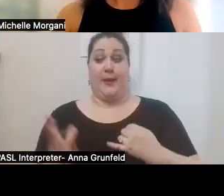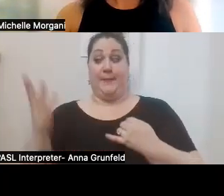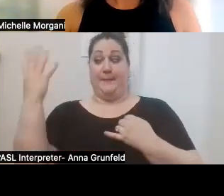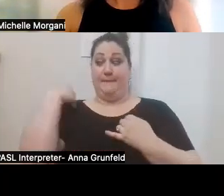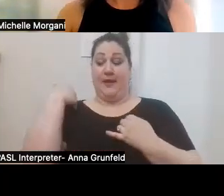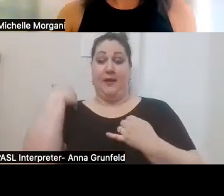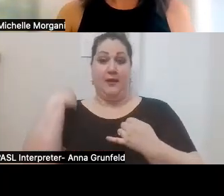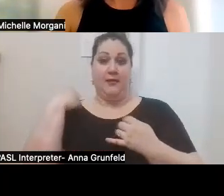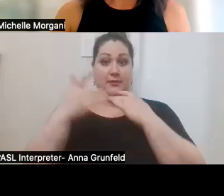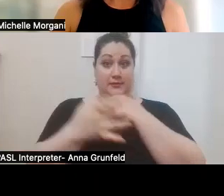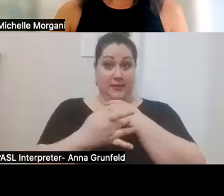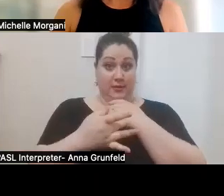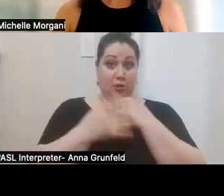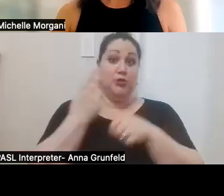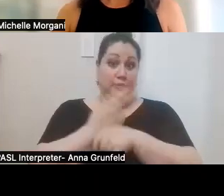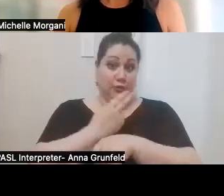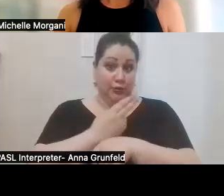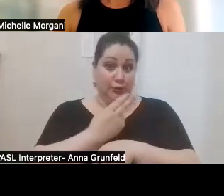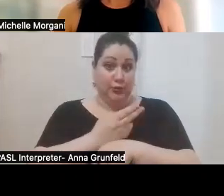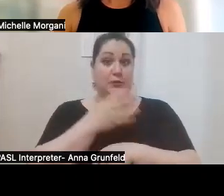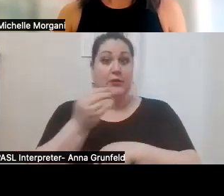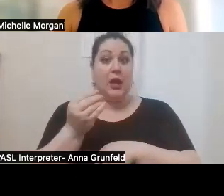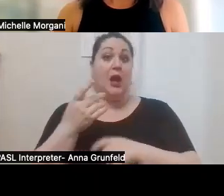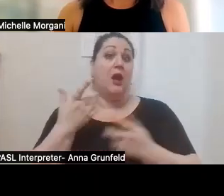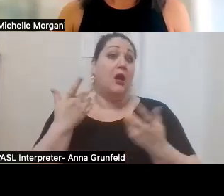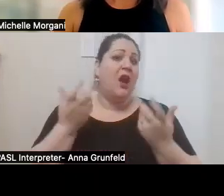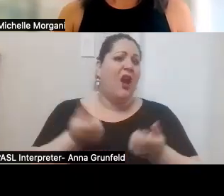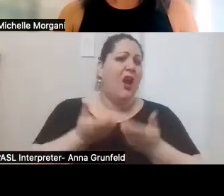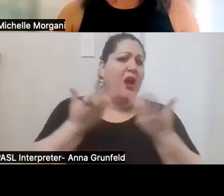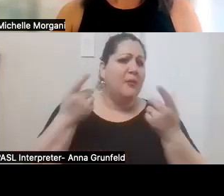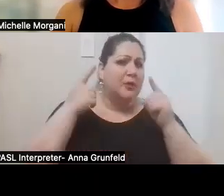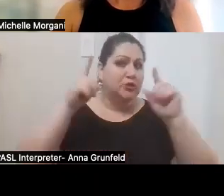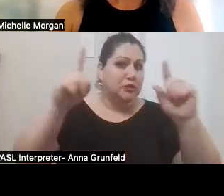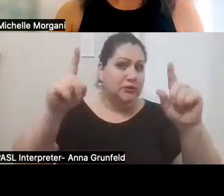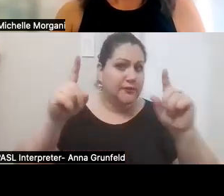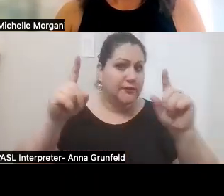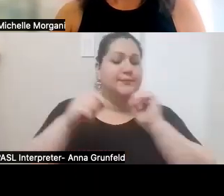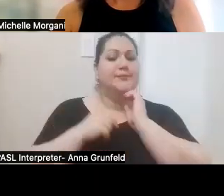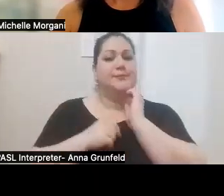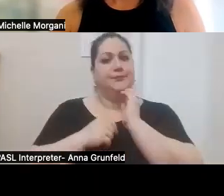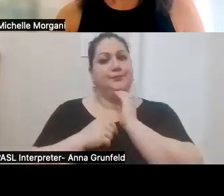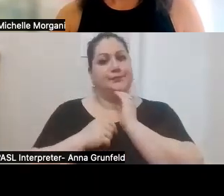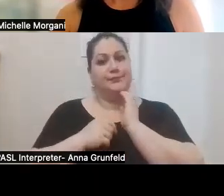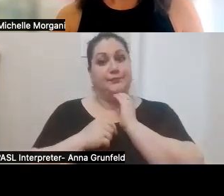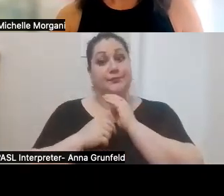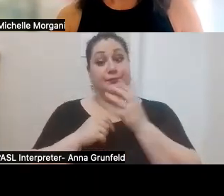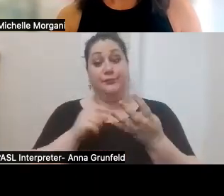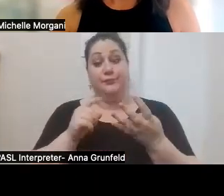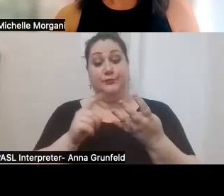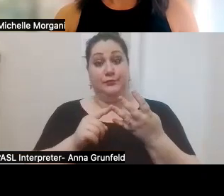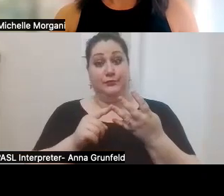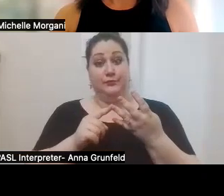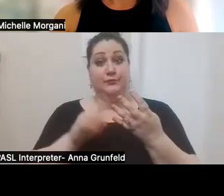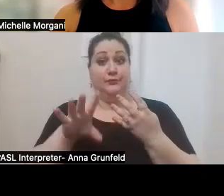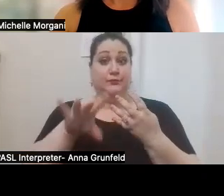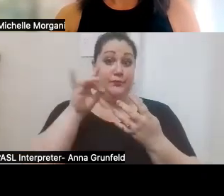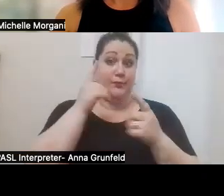the associate degree of success with those. The third is choosing the appropriate tools for the match and finally follow up.